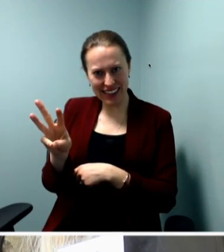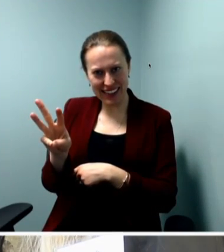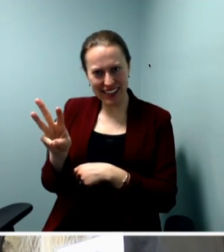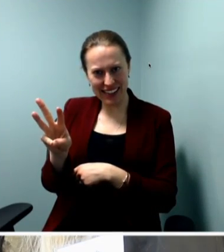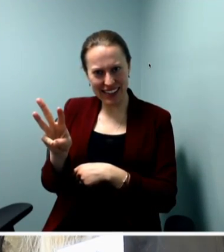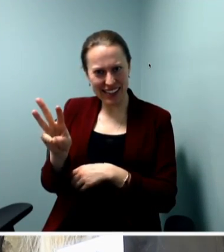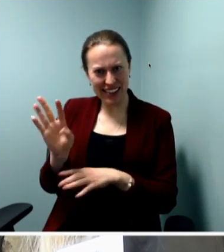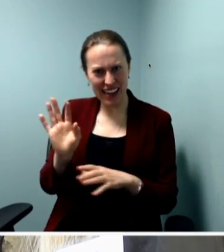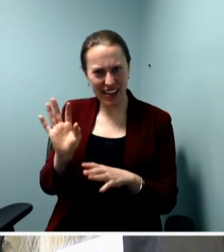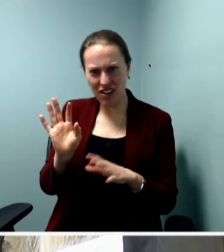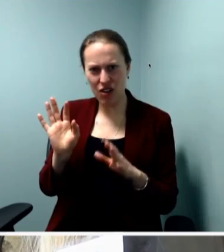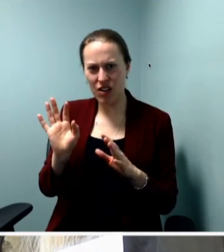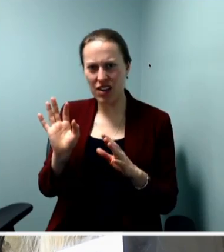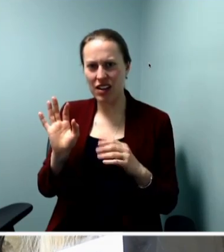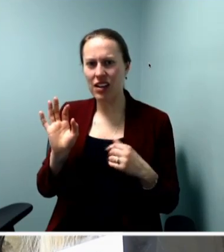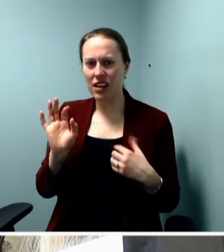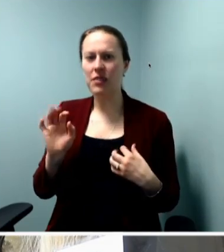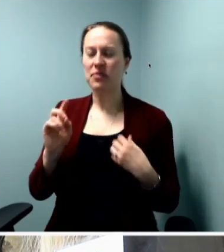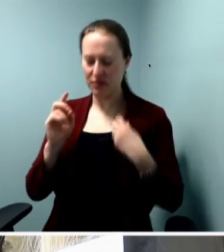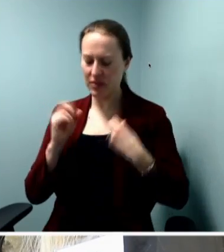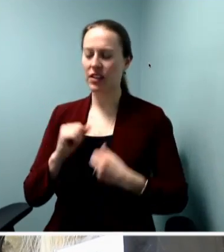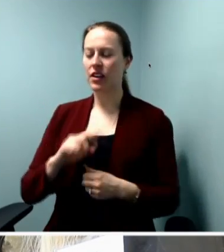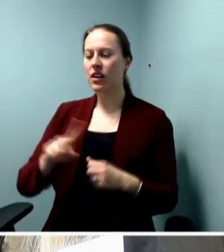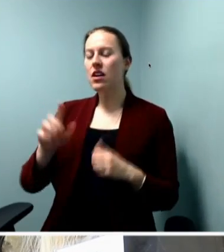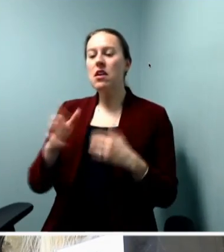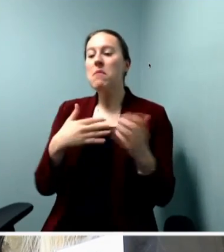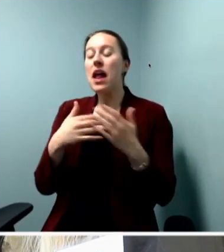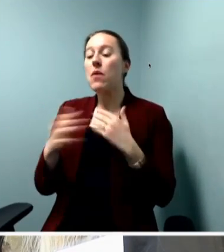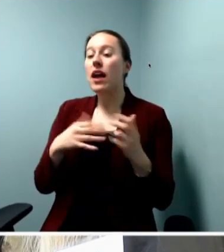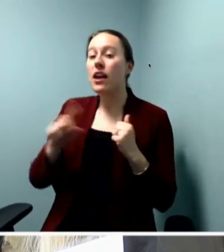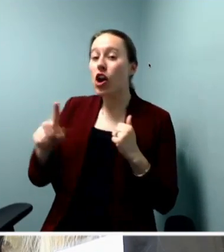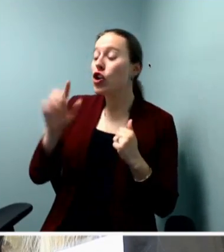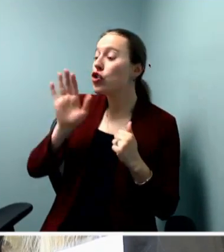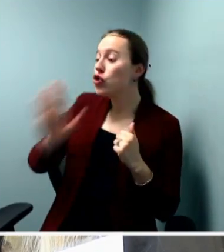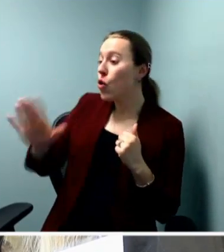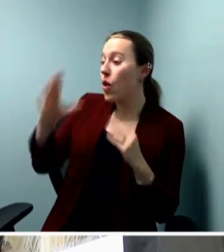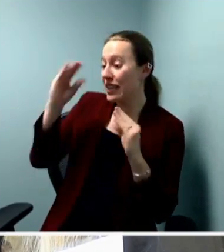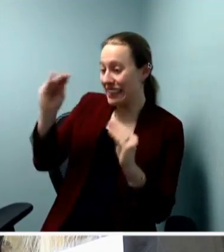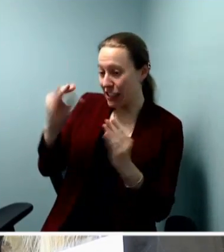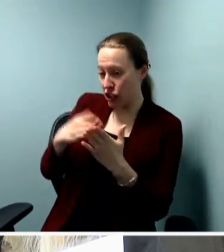is that you're teaching a student not the diagnosis. (woman) Right.